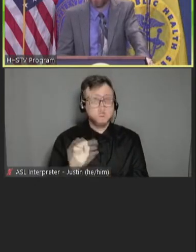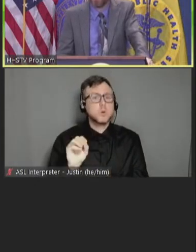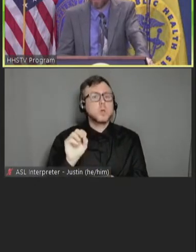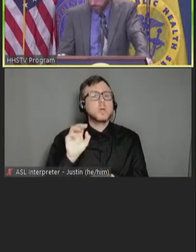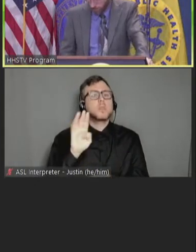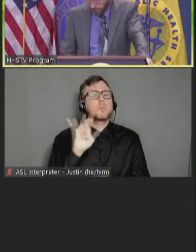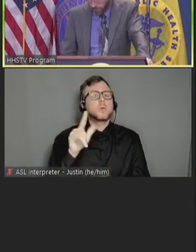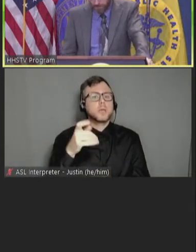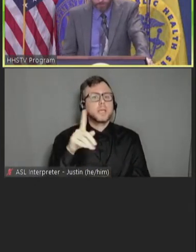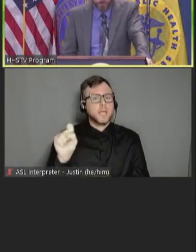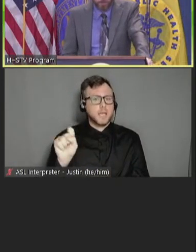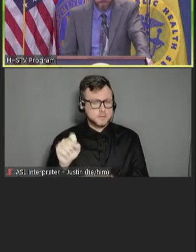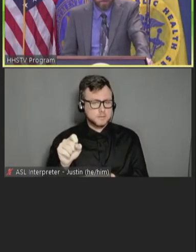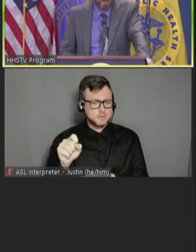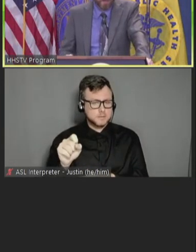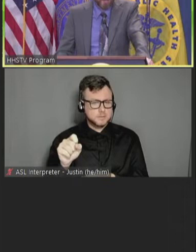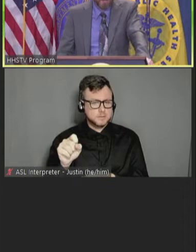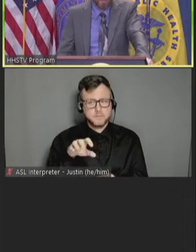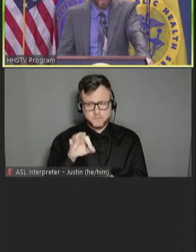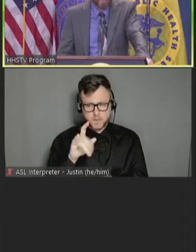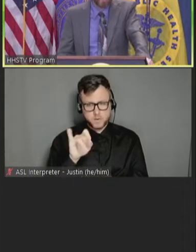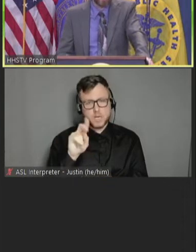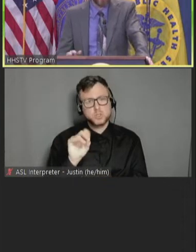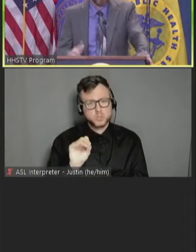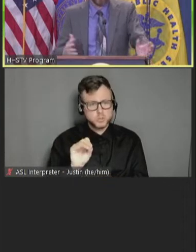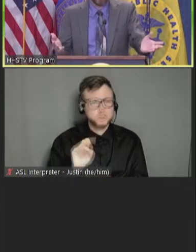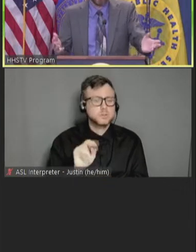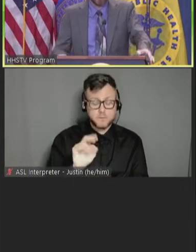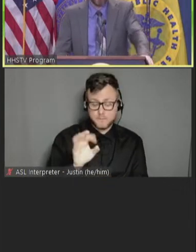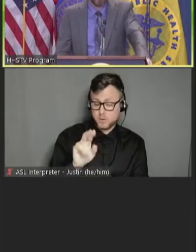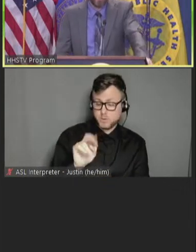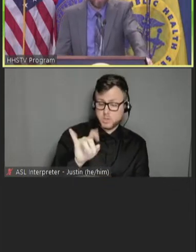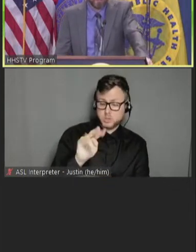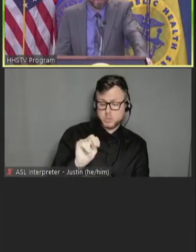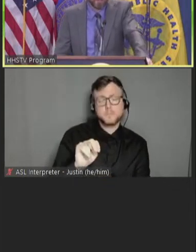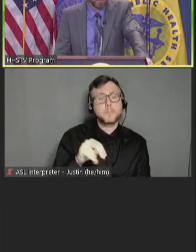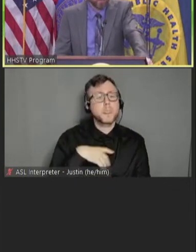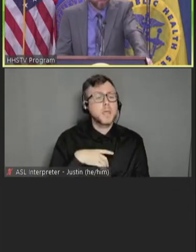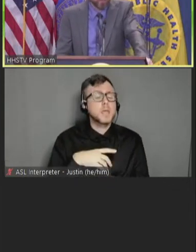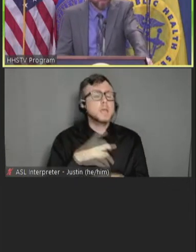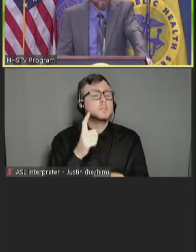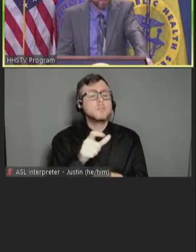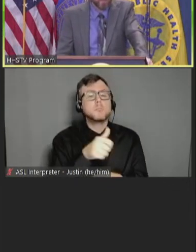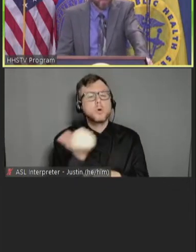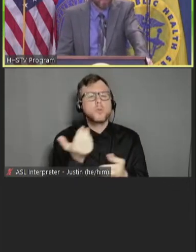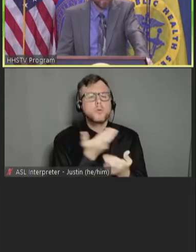and [unintelligible]. And with that, I'll just leave you with these some resources that we have